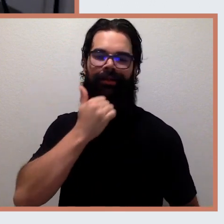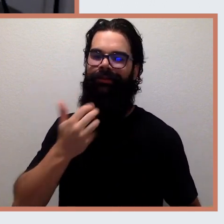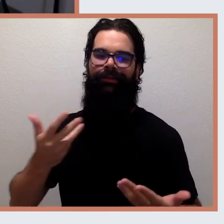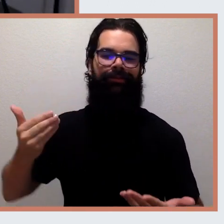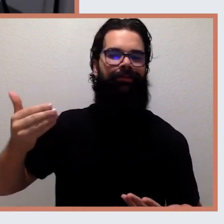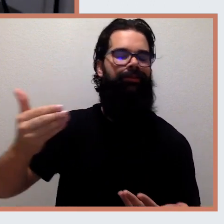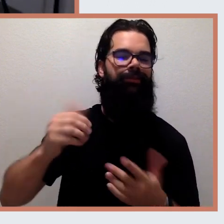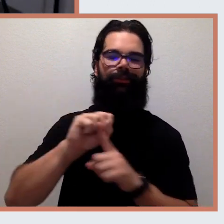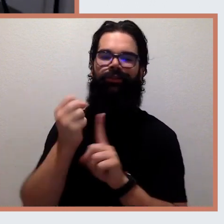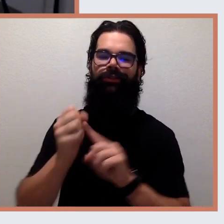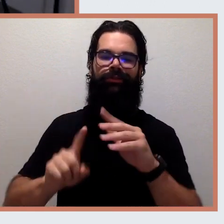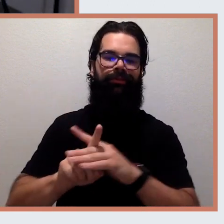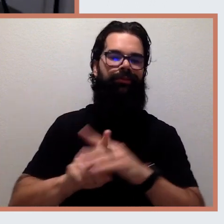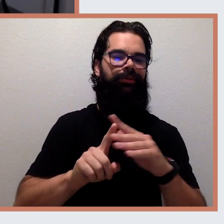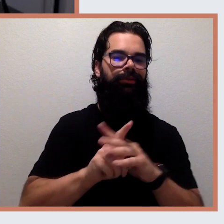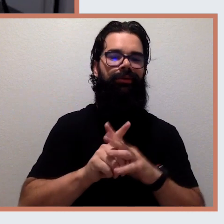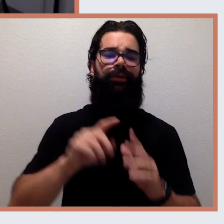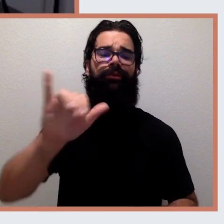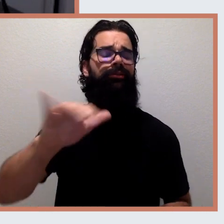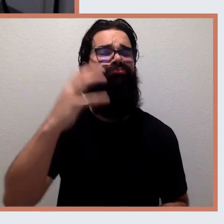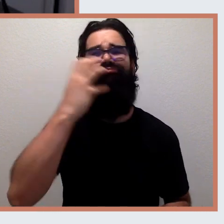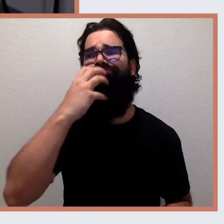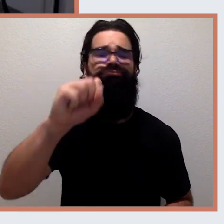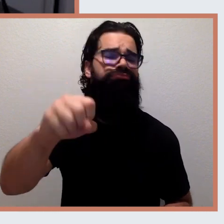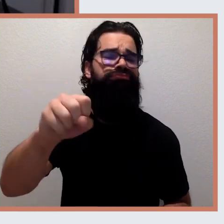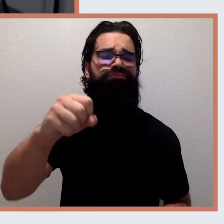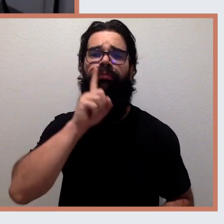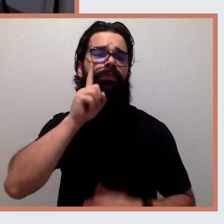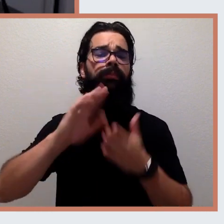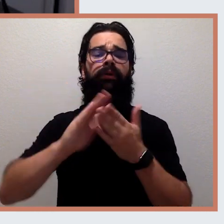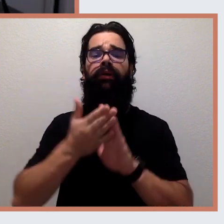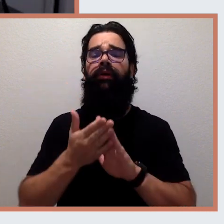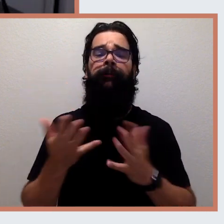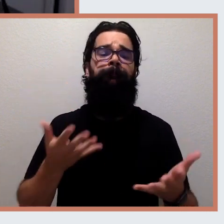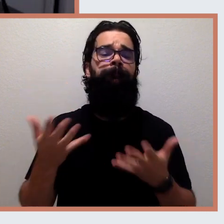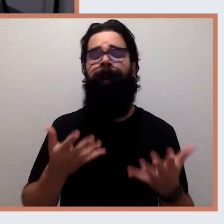So that's the challenge, that's what we're facing. So, like I said, it's a case by case situation.